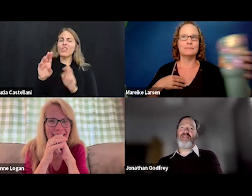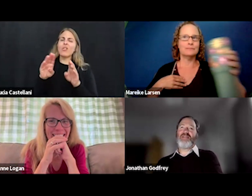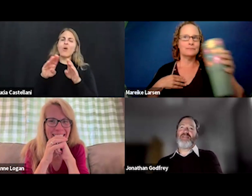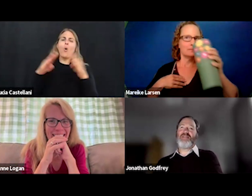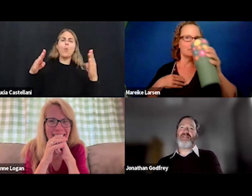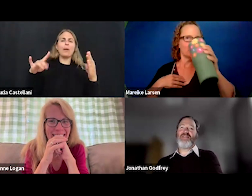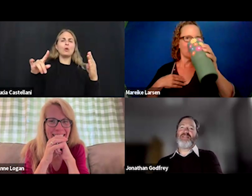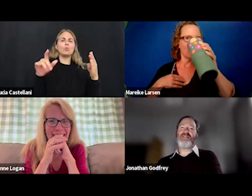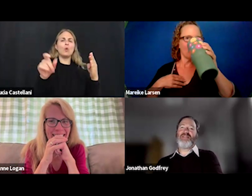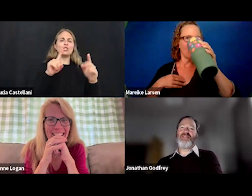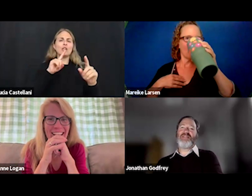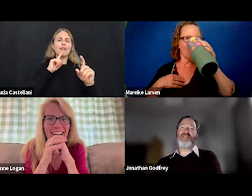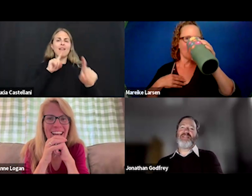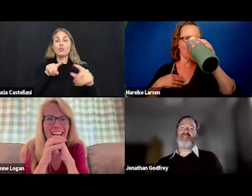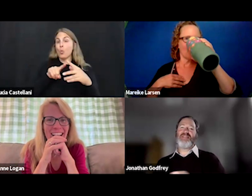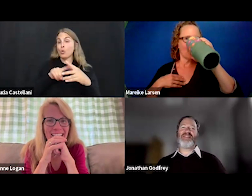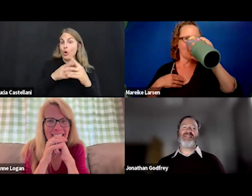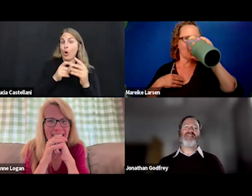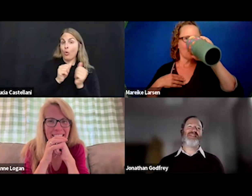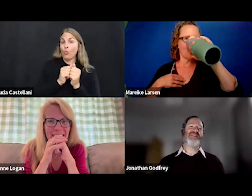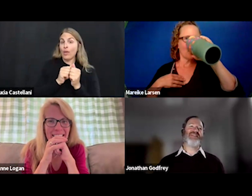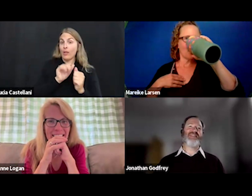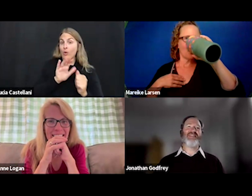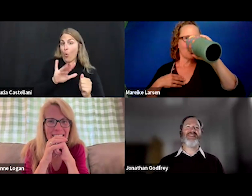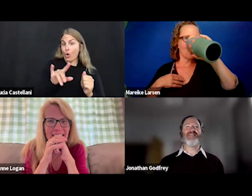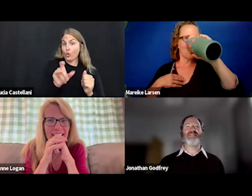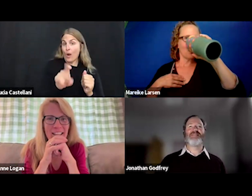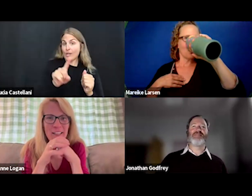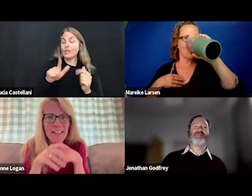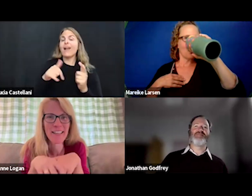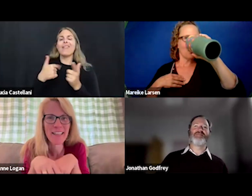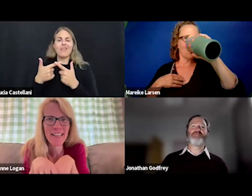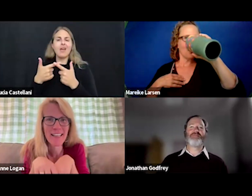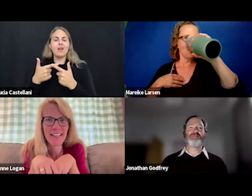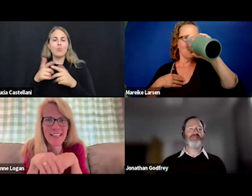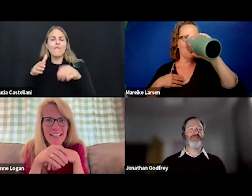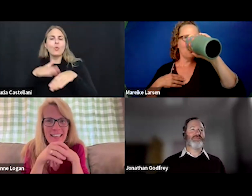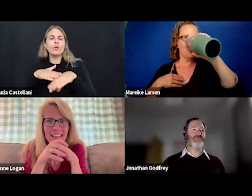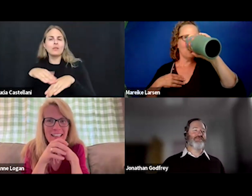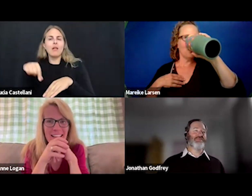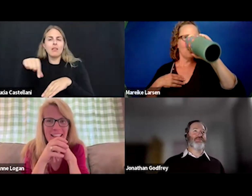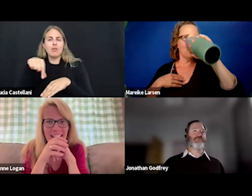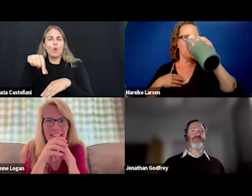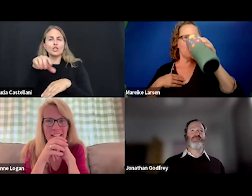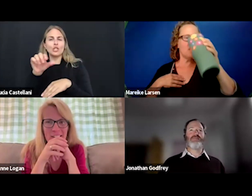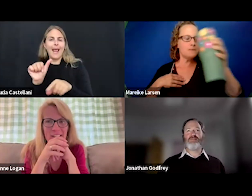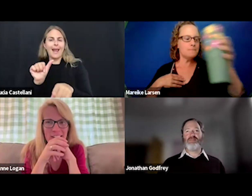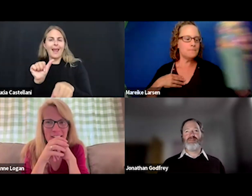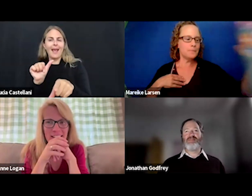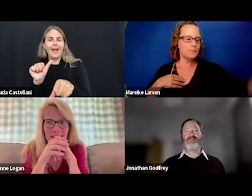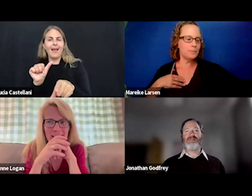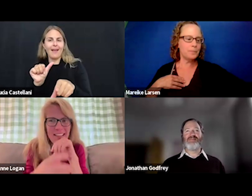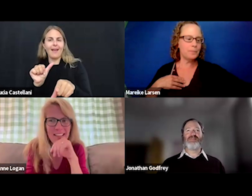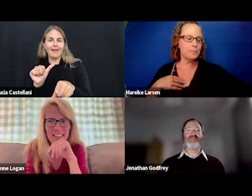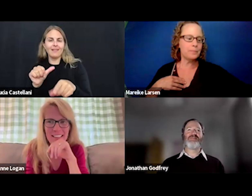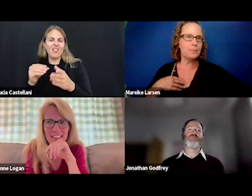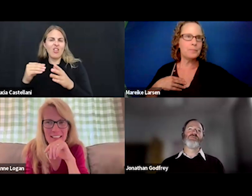Well, we'll start with the session that Ann has posed, and then we'll move on to some of the questions that have been asked in the Q&A tab.